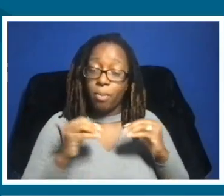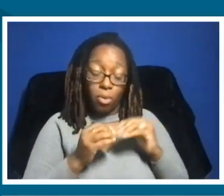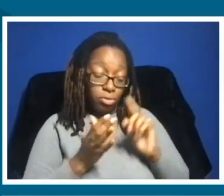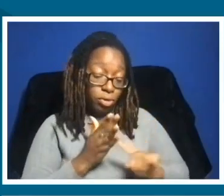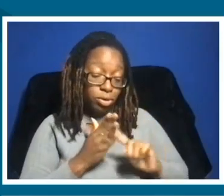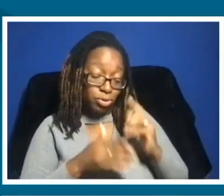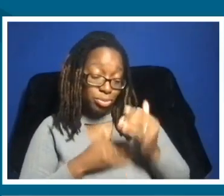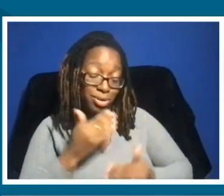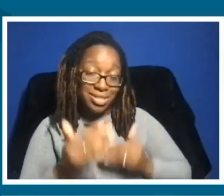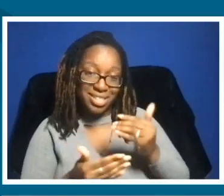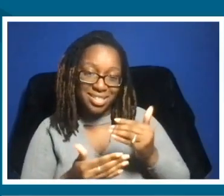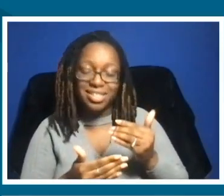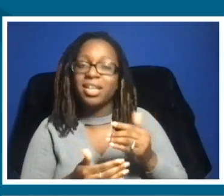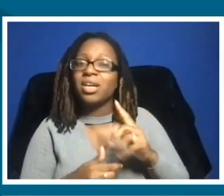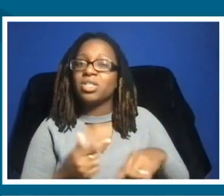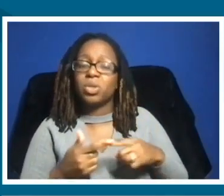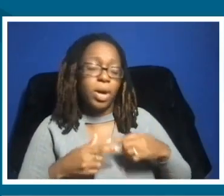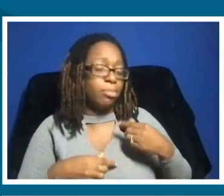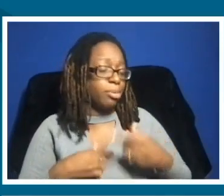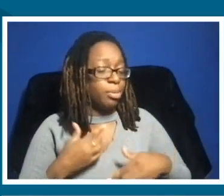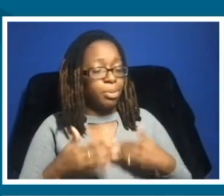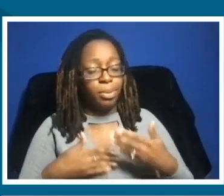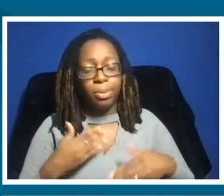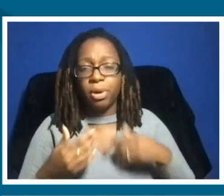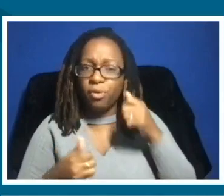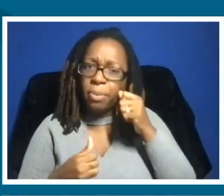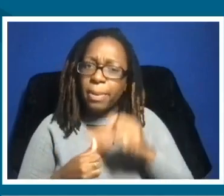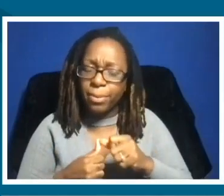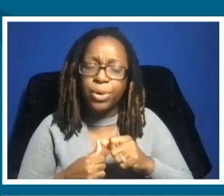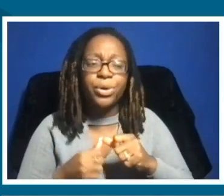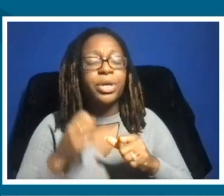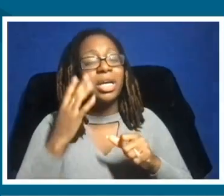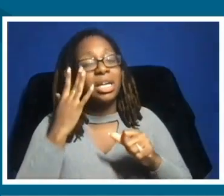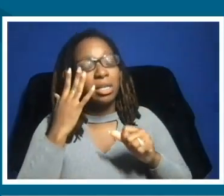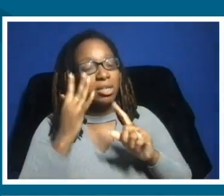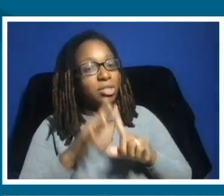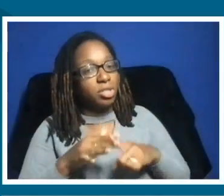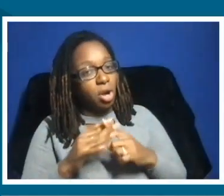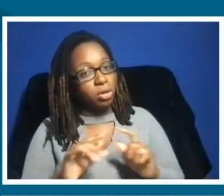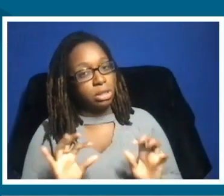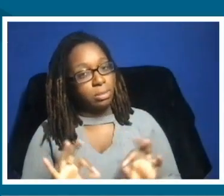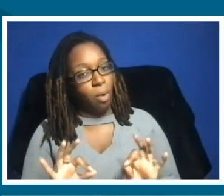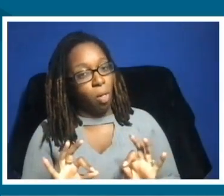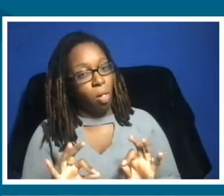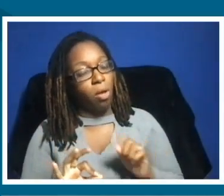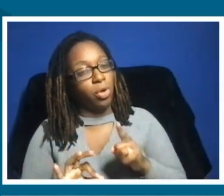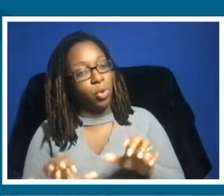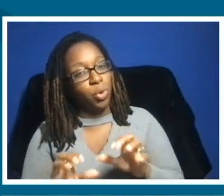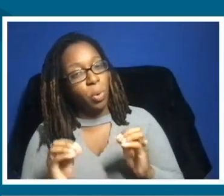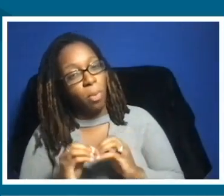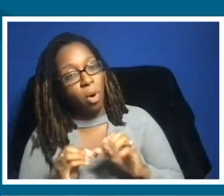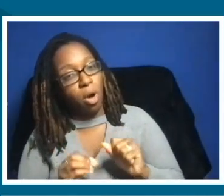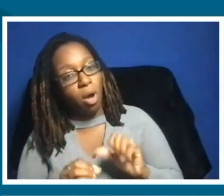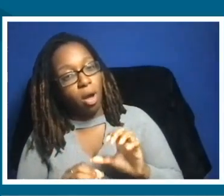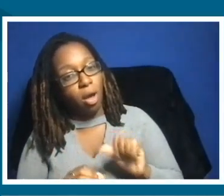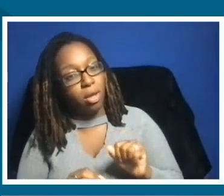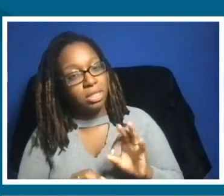remember as you're thinking about this you might want to start small where you do a little bit more of a scaffolding